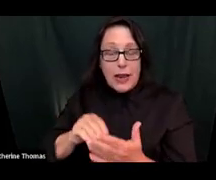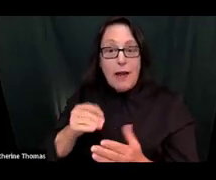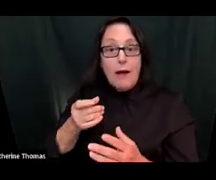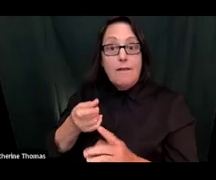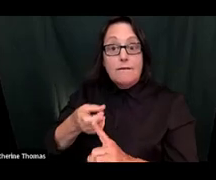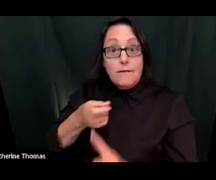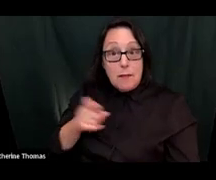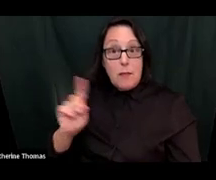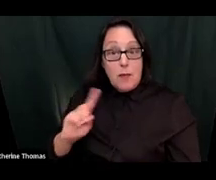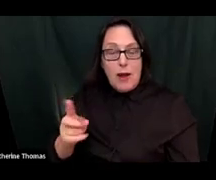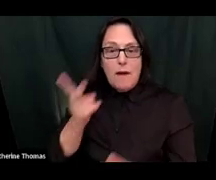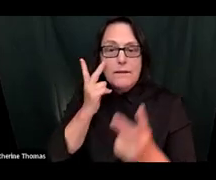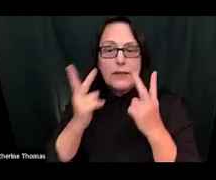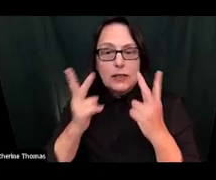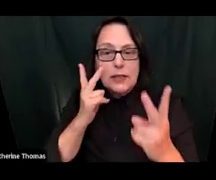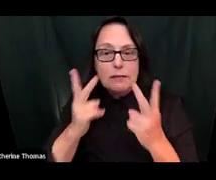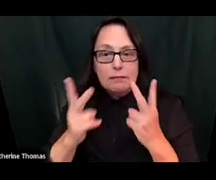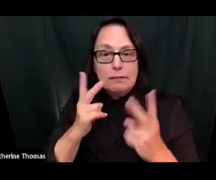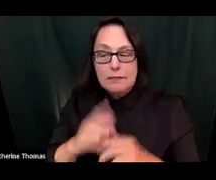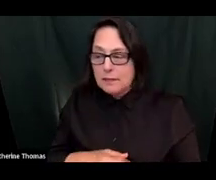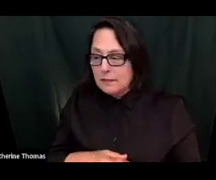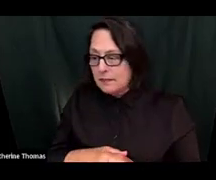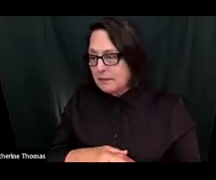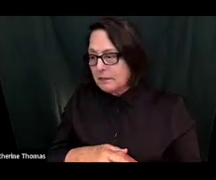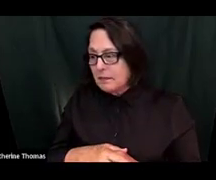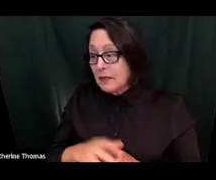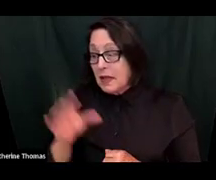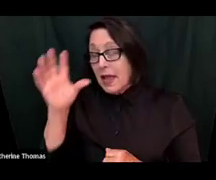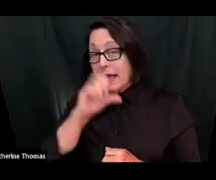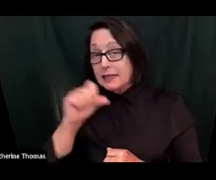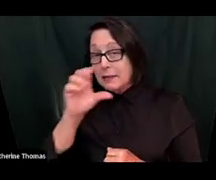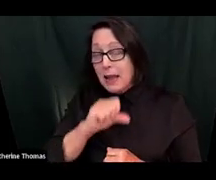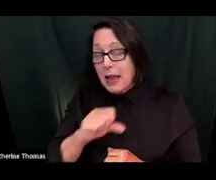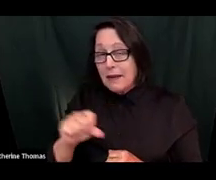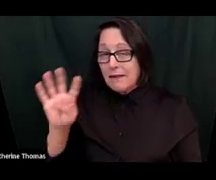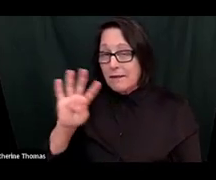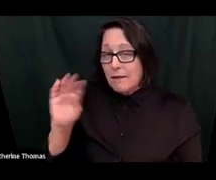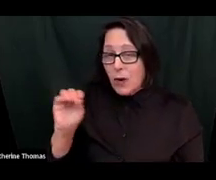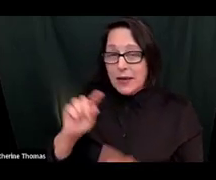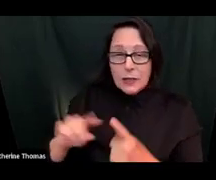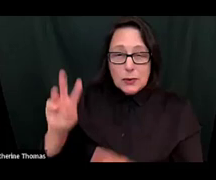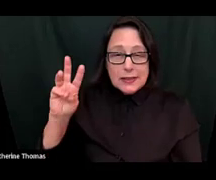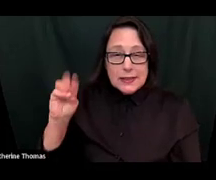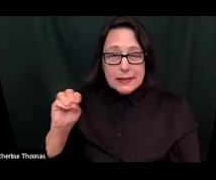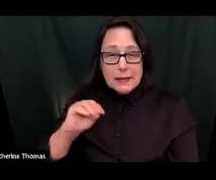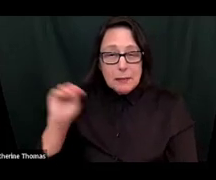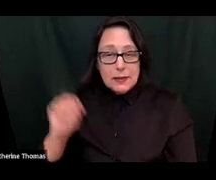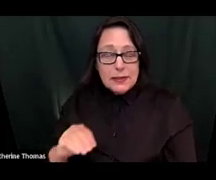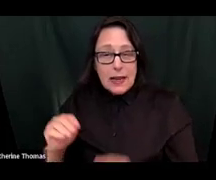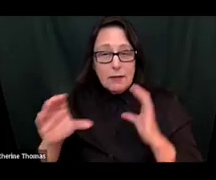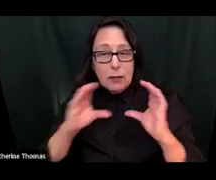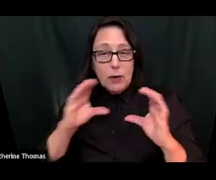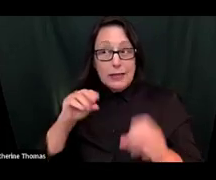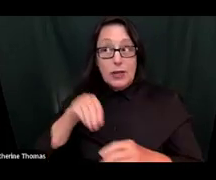vision and an estimated 40 to 60% of communication in the classroom